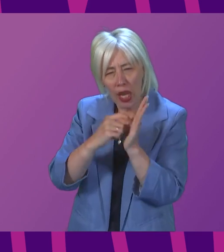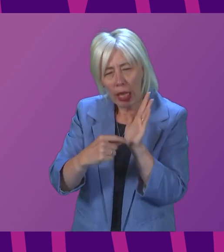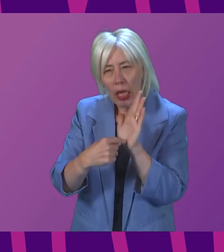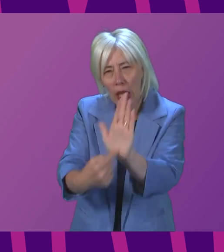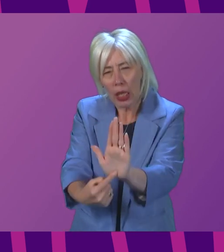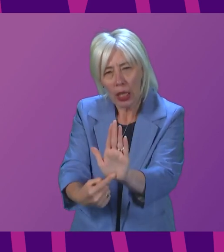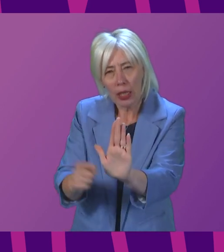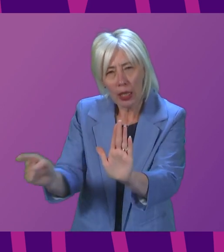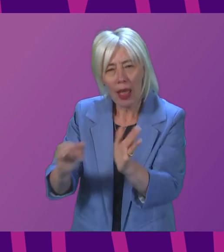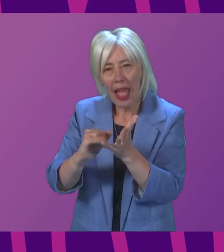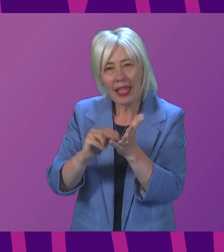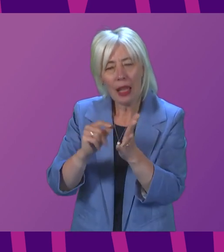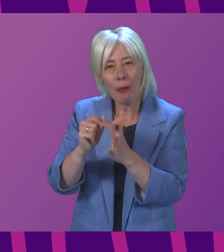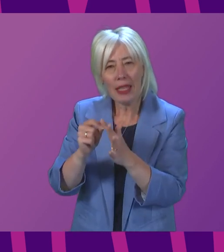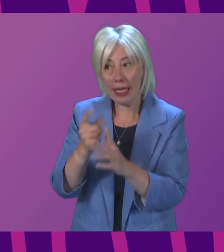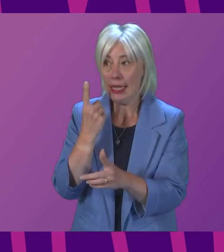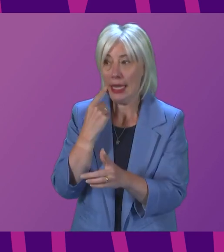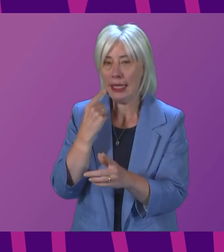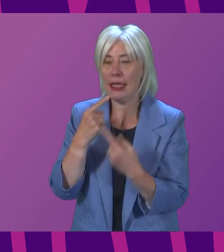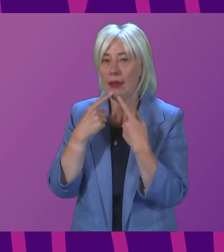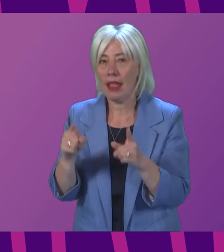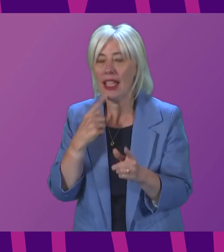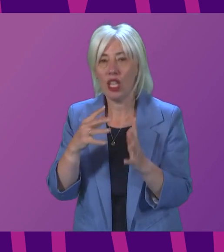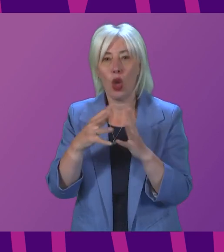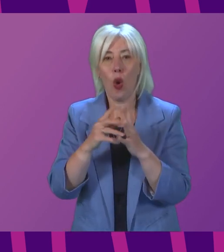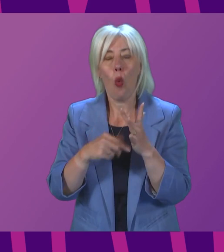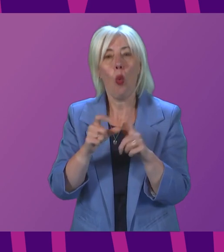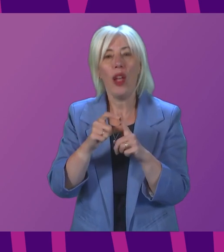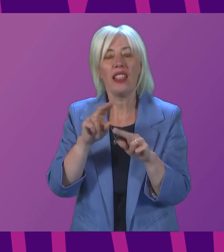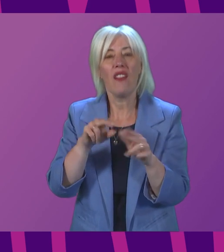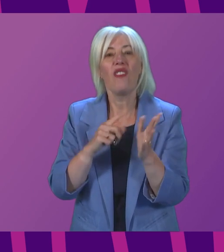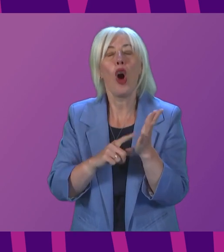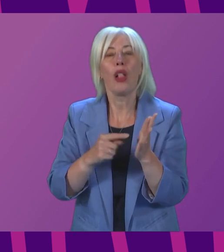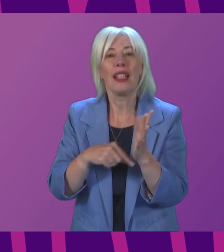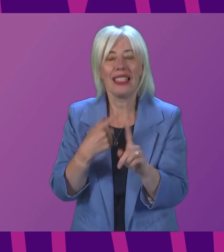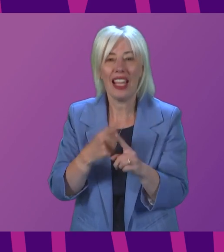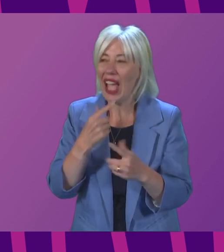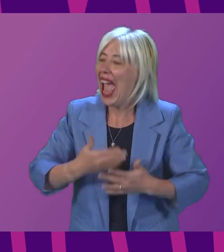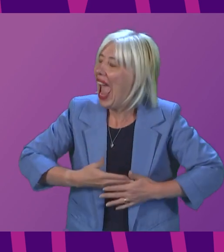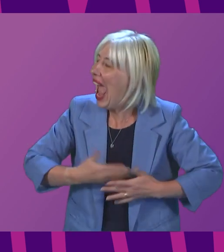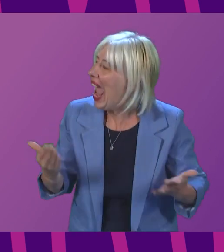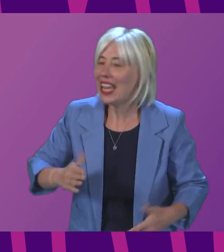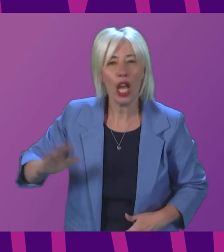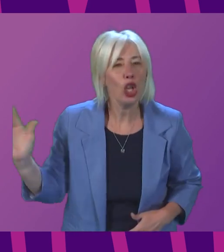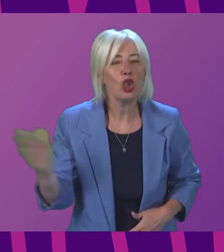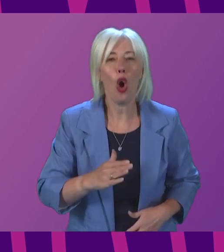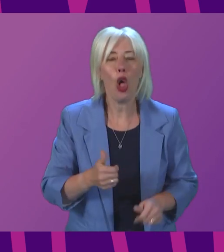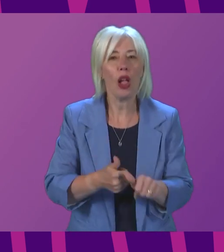by SNP MPs yesterday. It called for a windfall tax on any and all companies that have made increased profits,